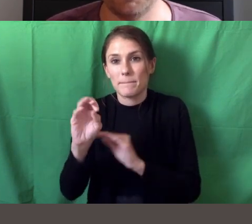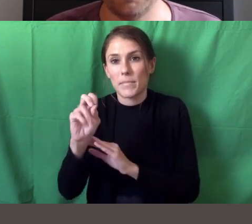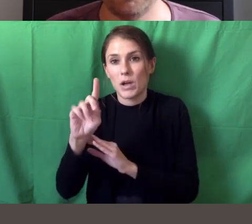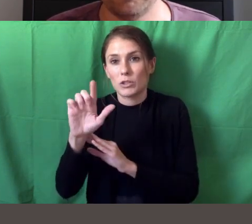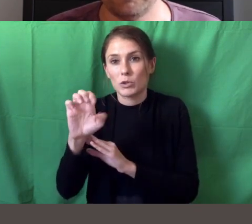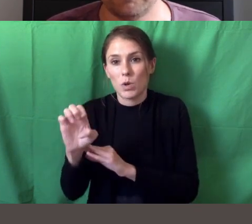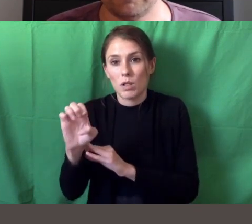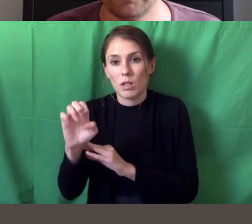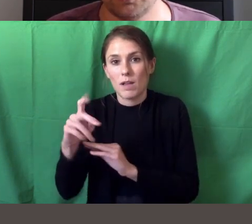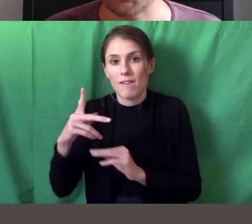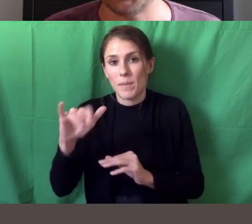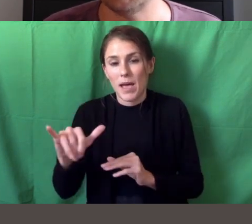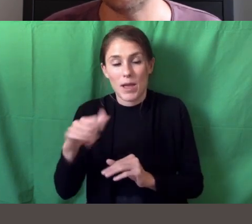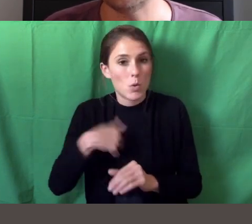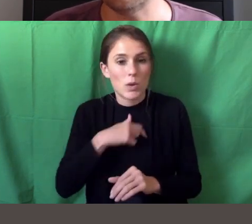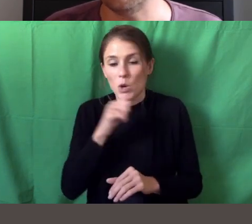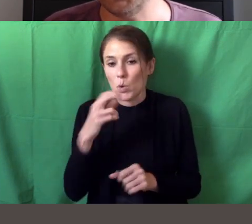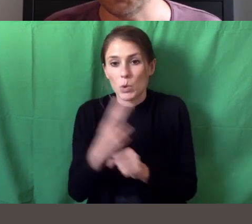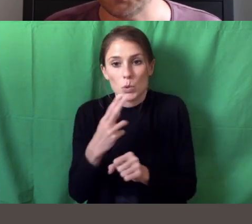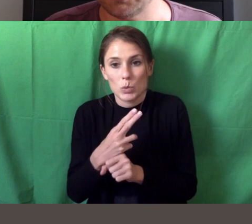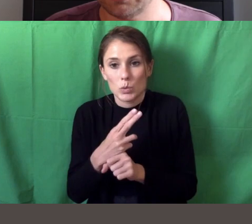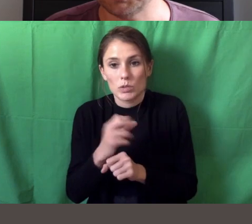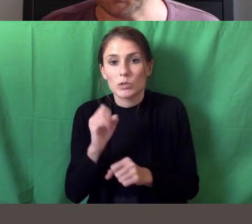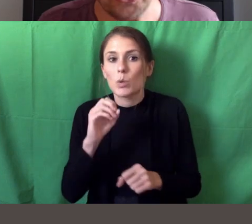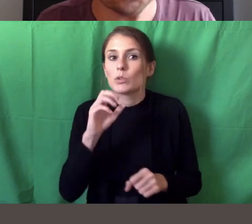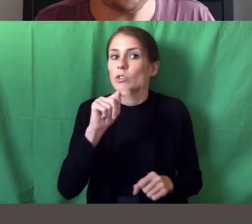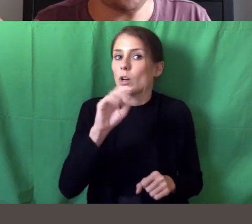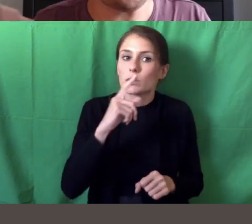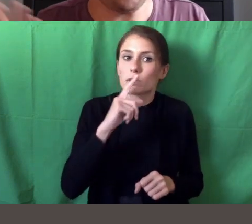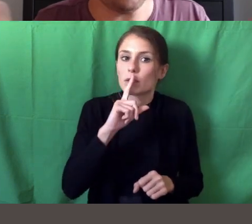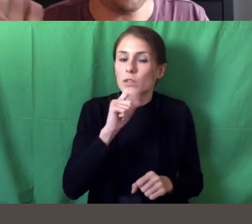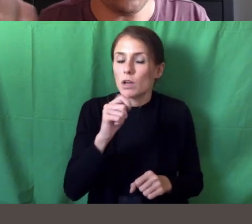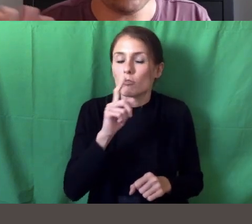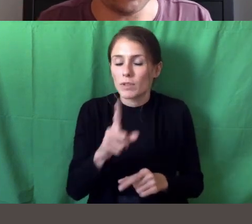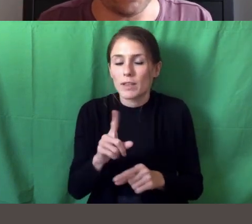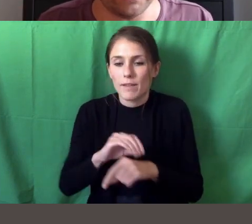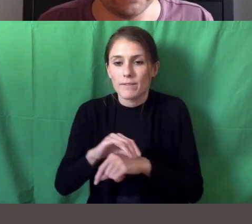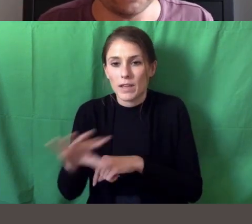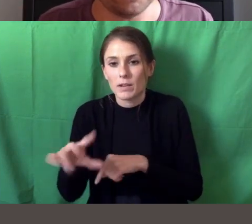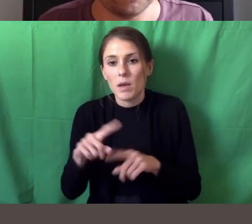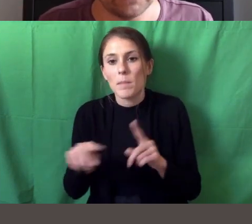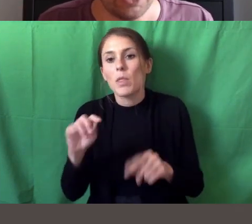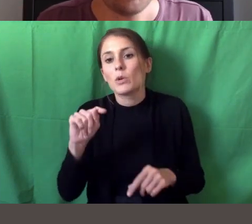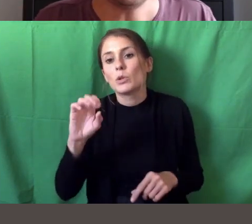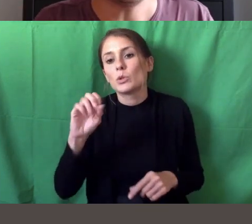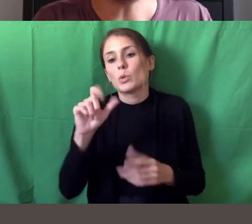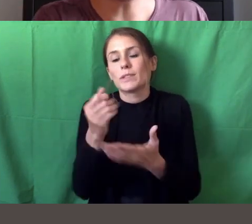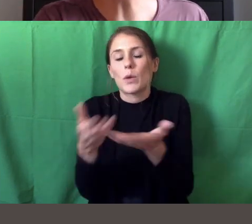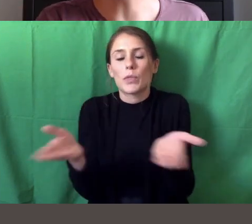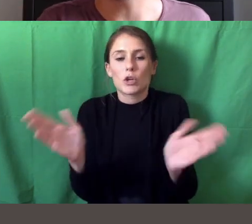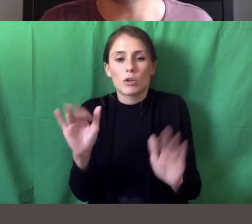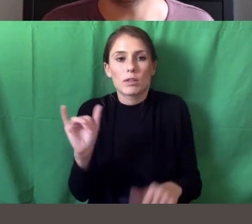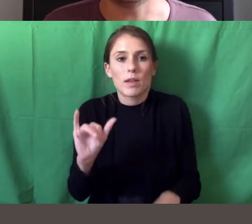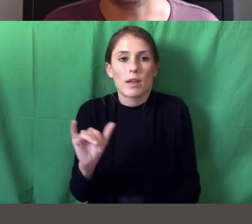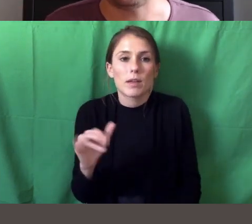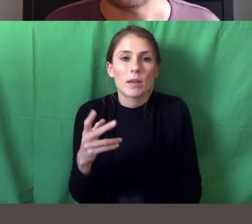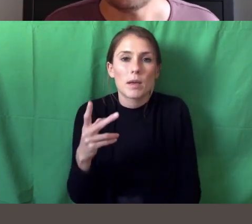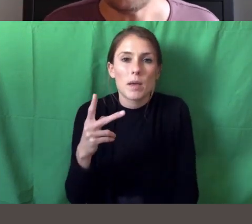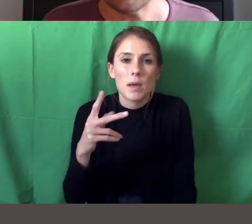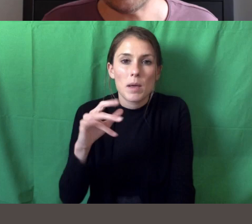the SVN module of pylib, which we do not even use. So tox is not really affected, right?